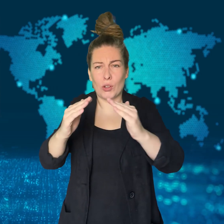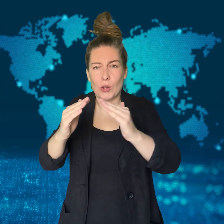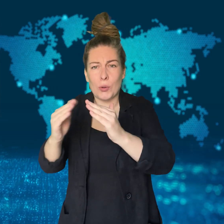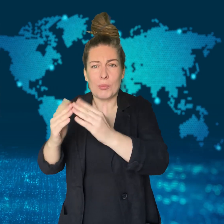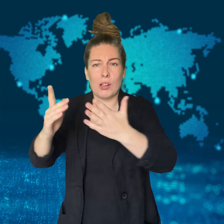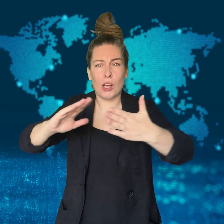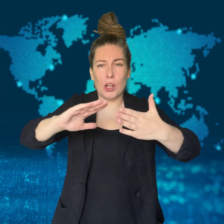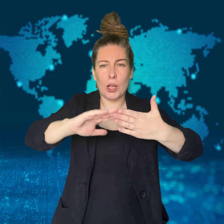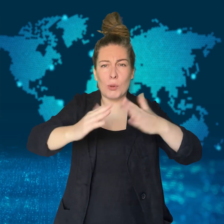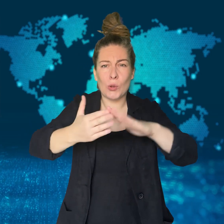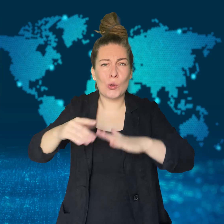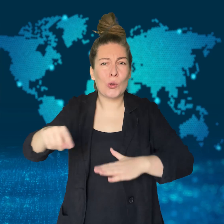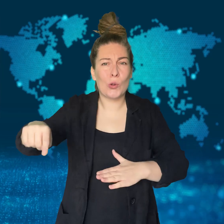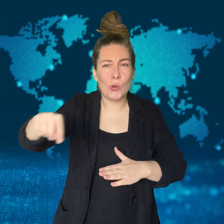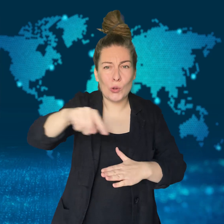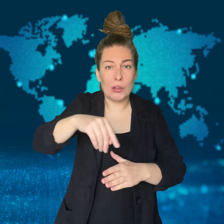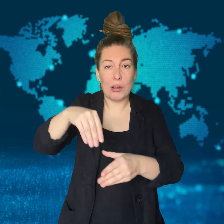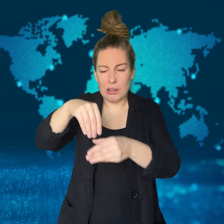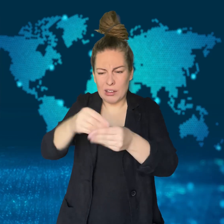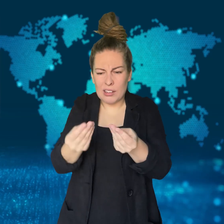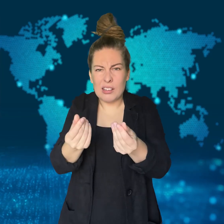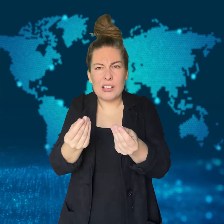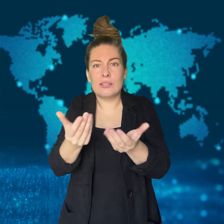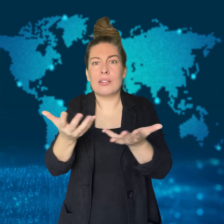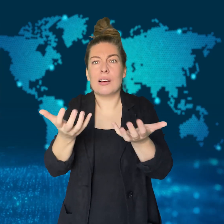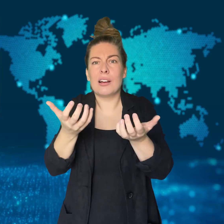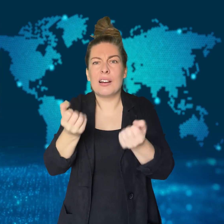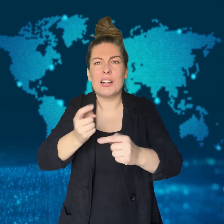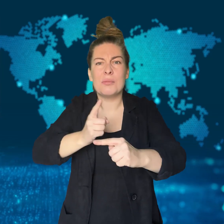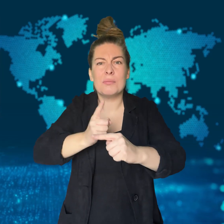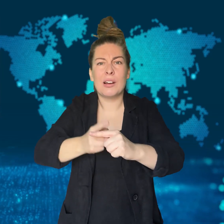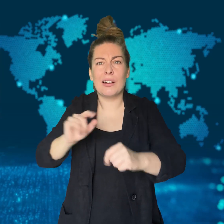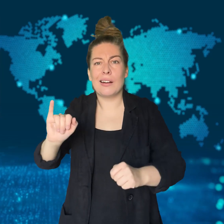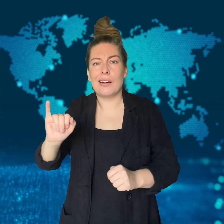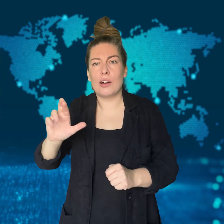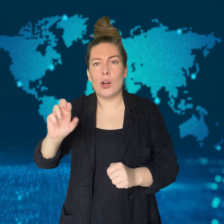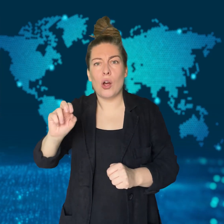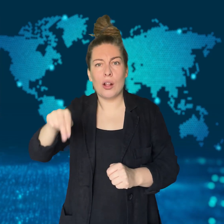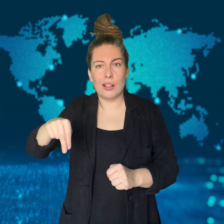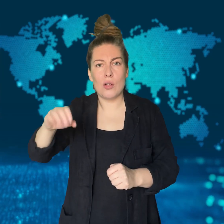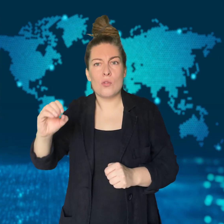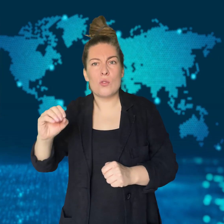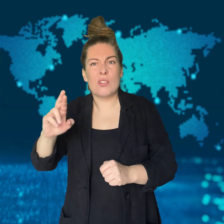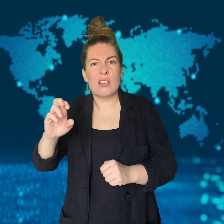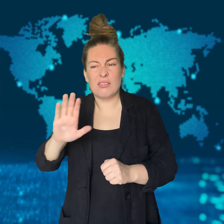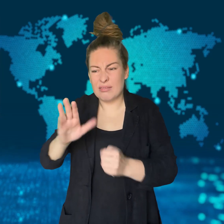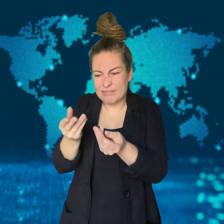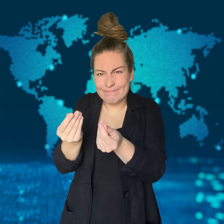The iron ore waste moved rapidly down several waterways